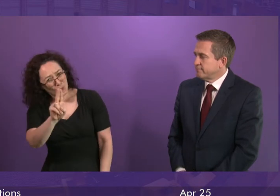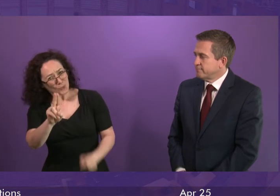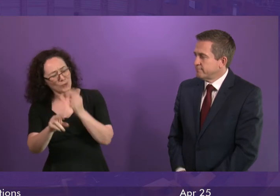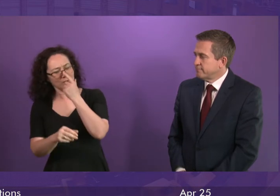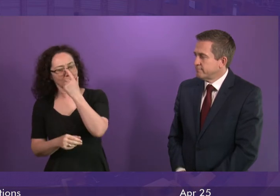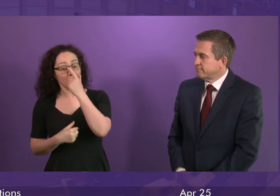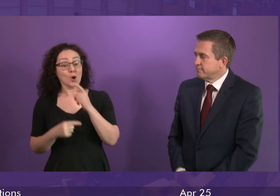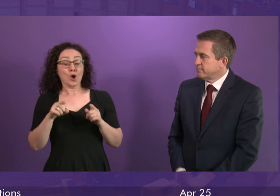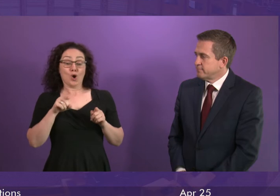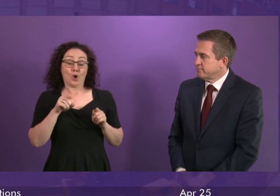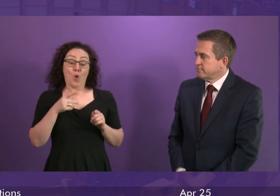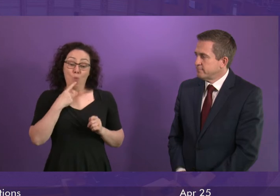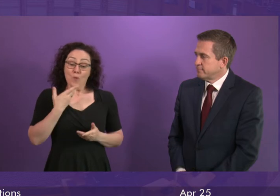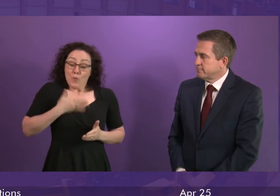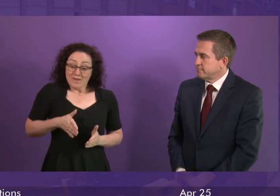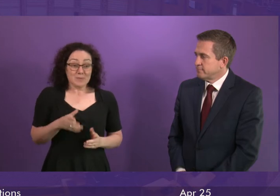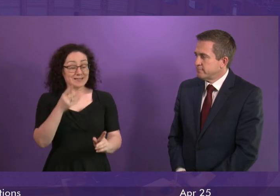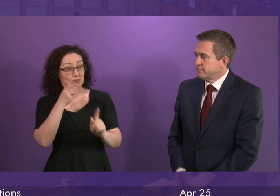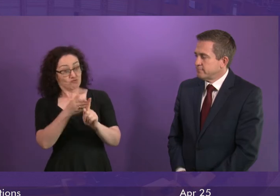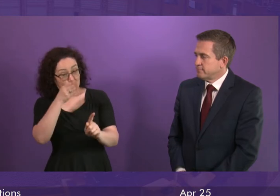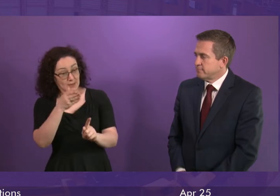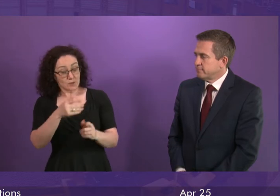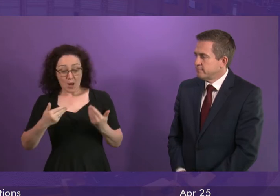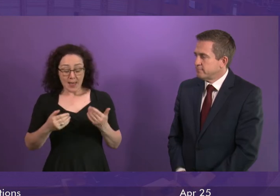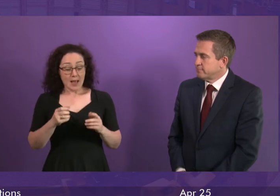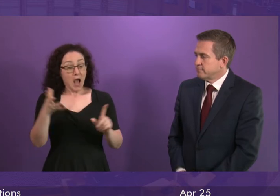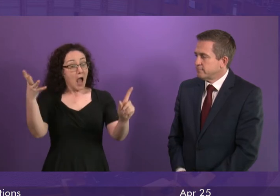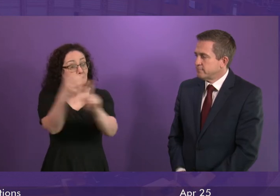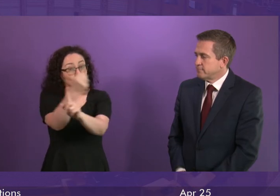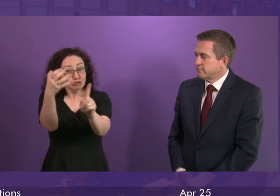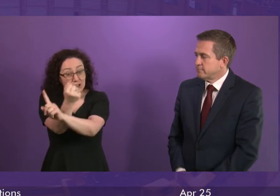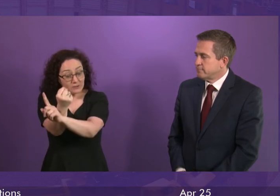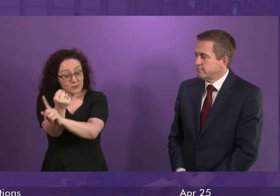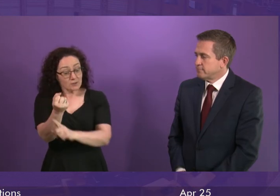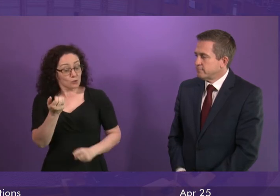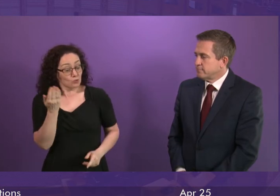are seeing, which I have just cited to the chamber, do not bear it out. More young people